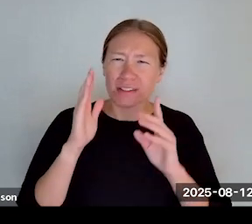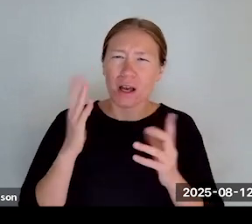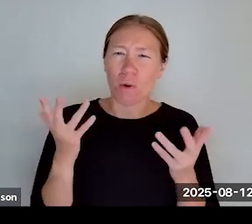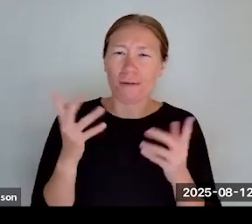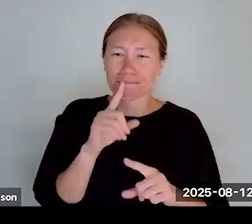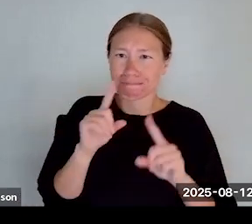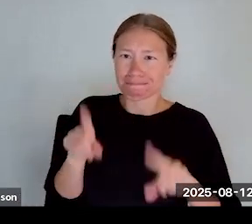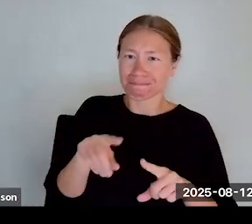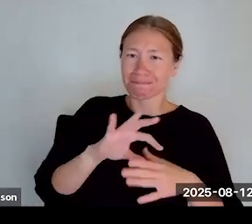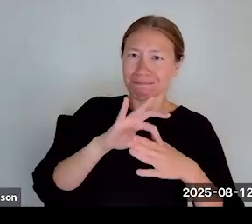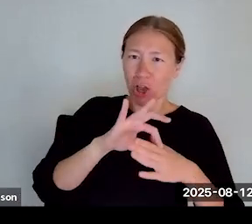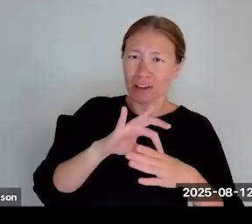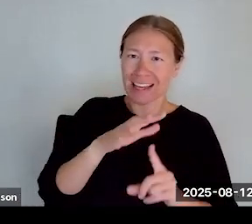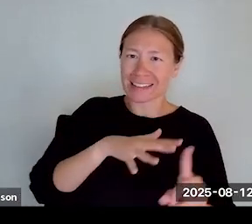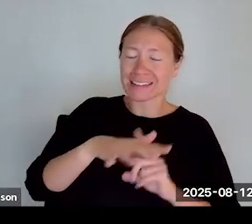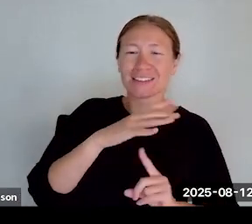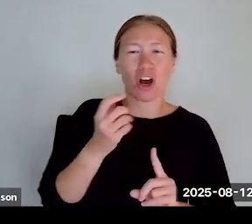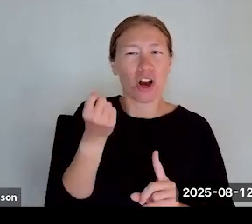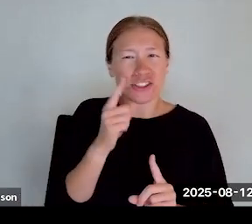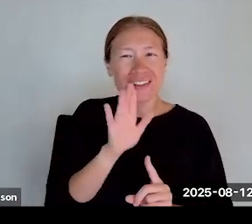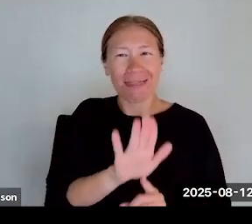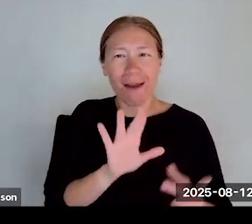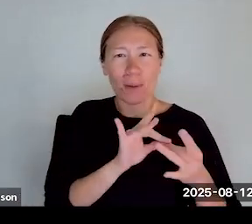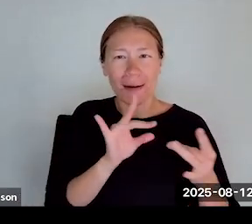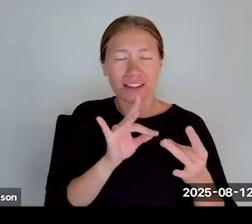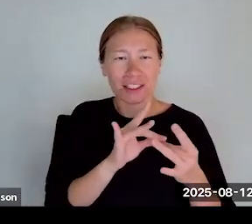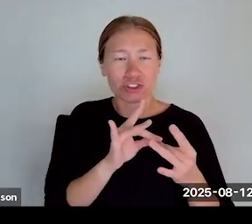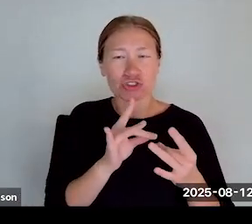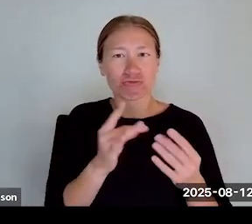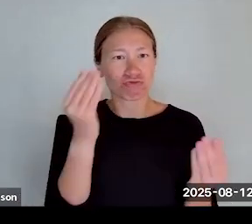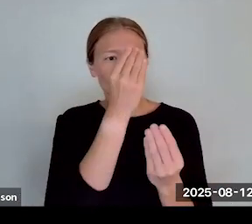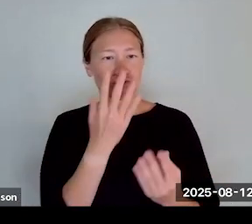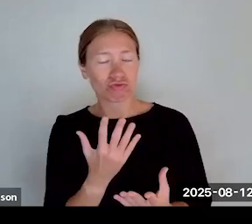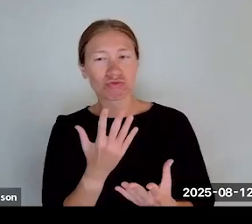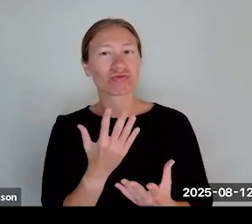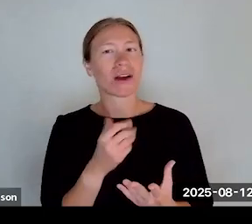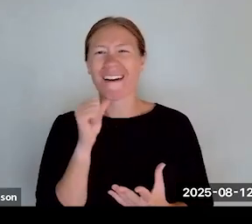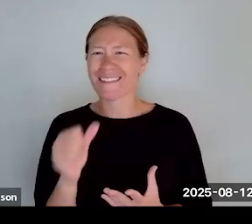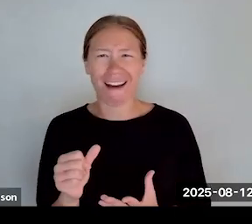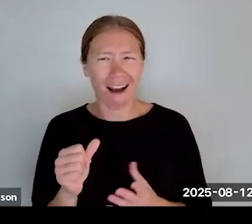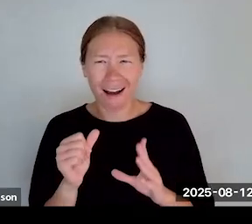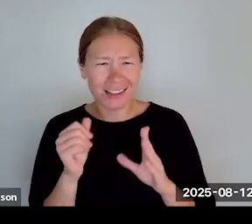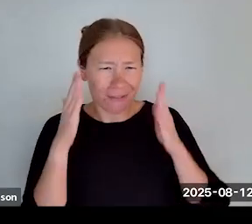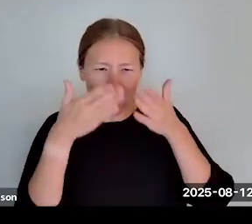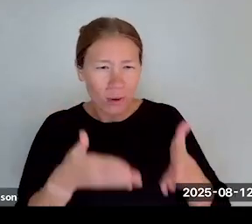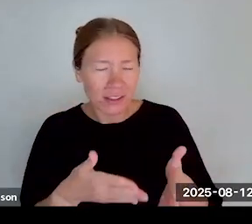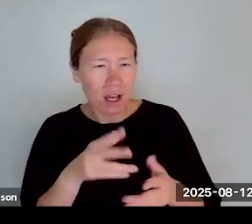Prioritize understanding the message that individuals are conveying, rather than placing too much emphasis on facial expressions,